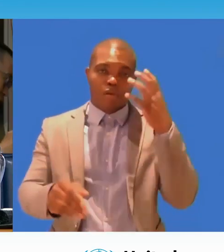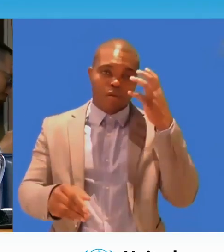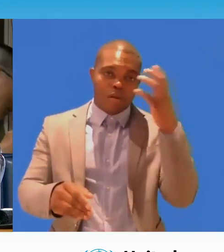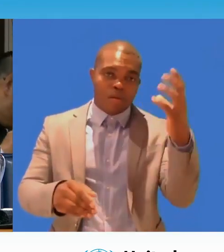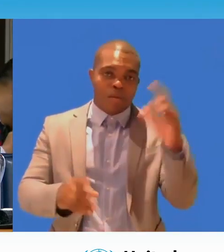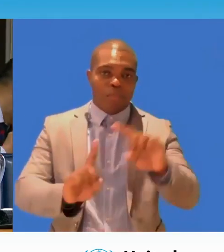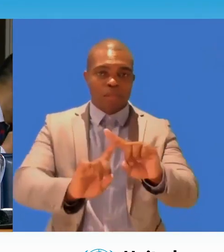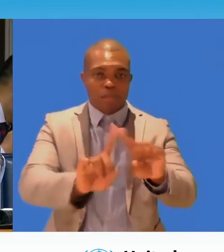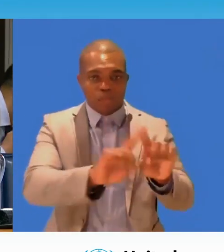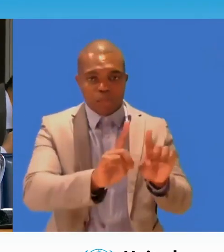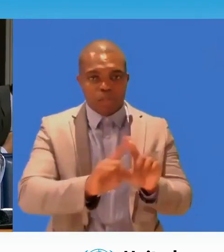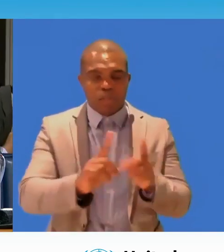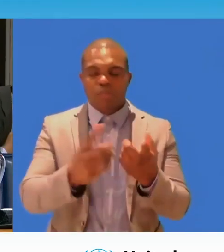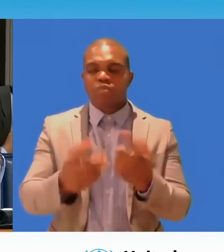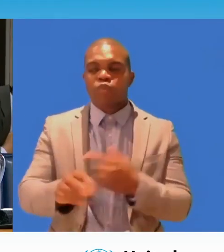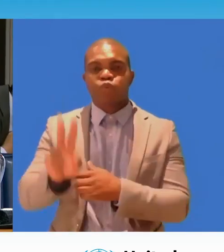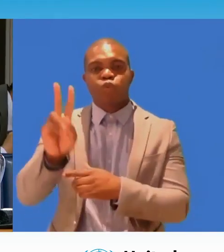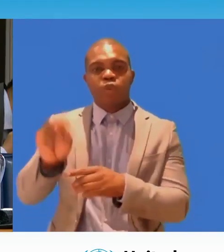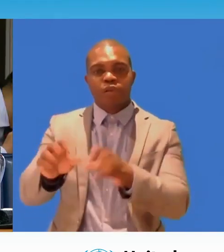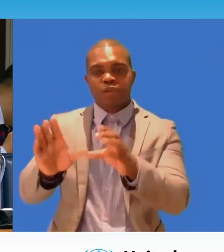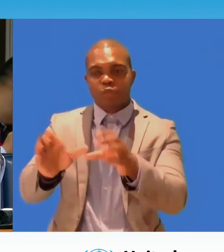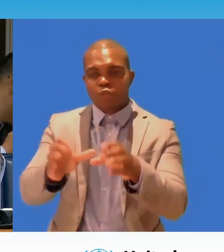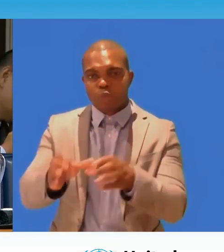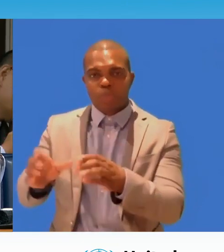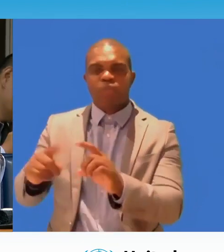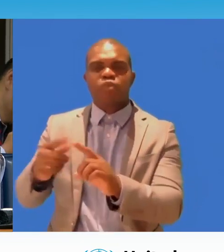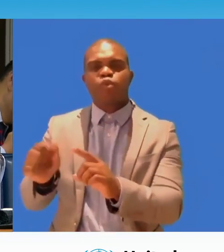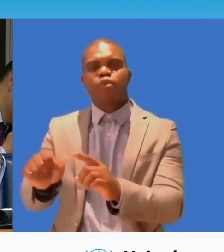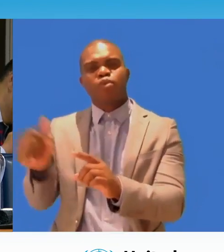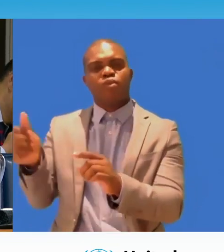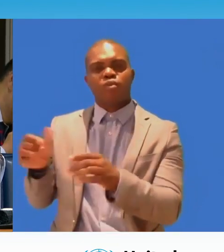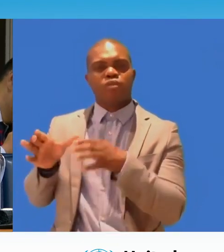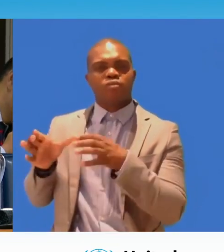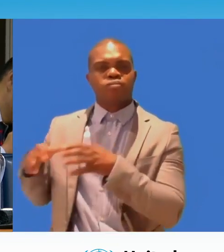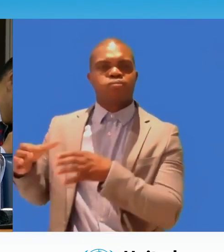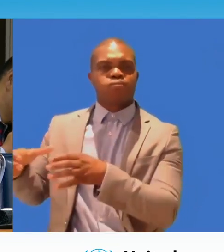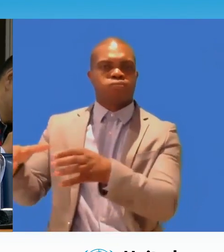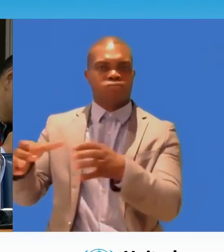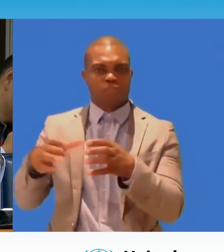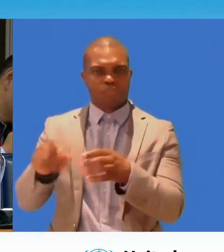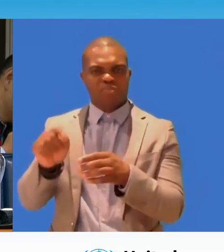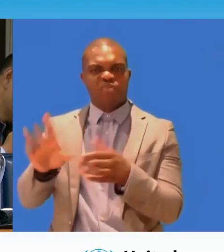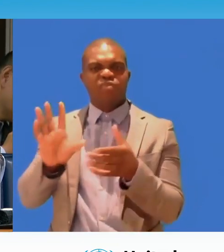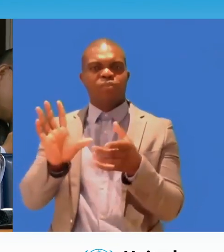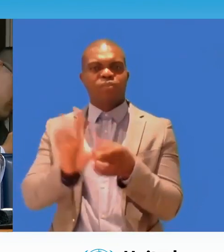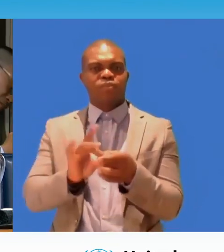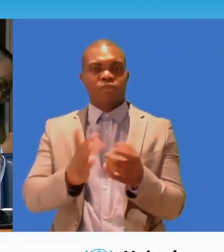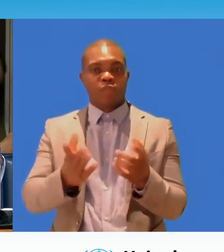rights of persons with disabilities crpd dear colleagues and friends this year's conference